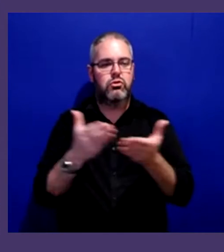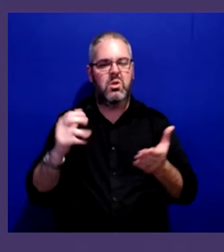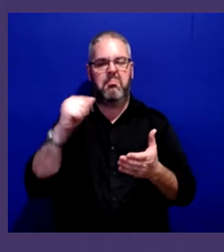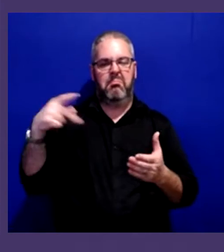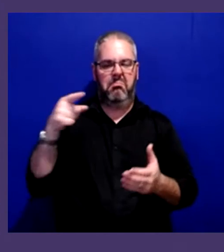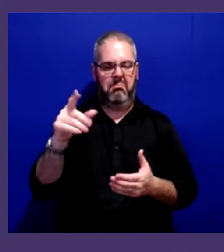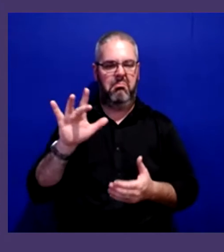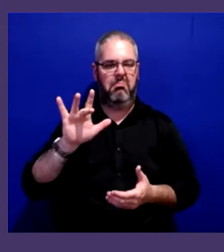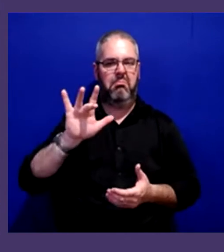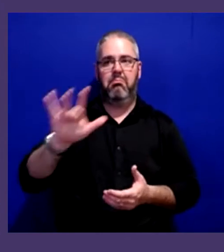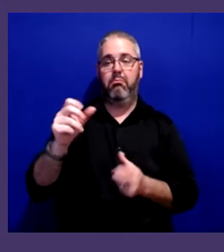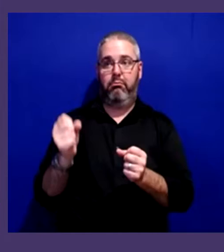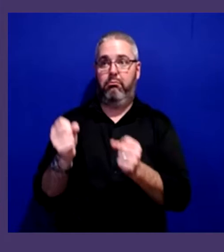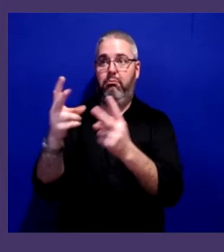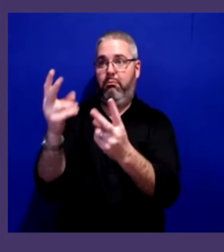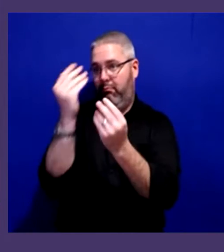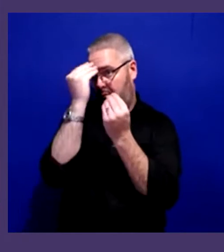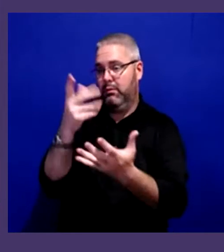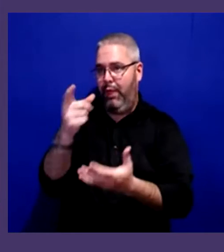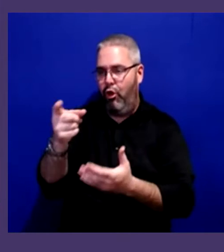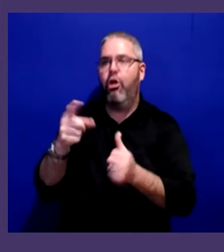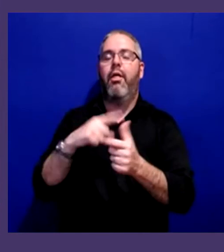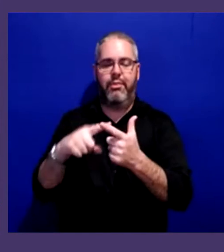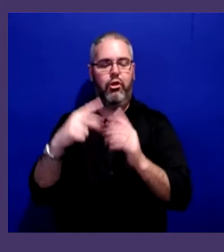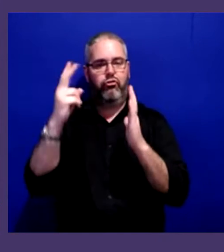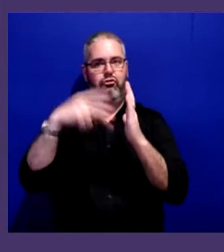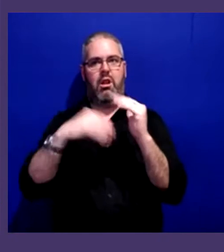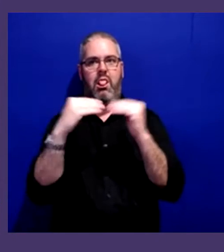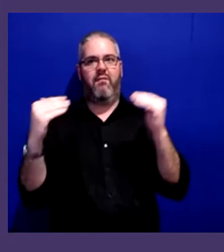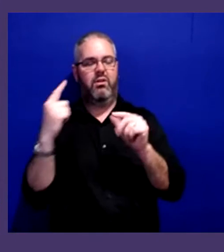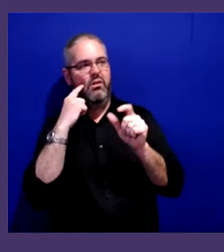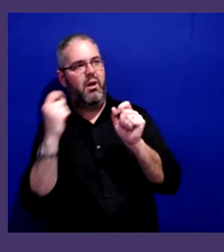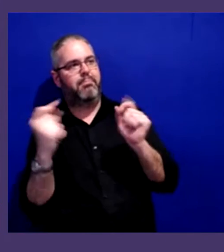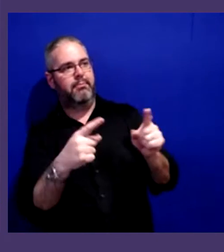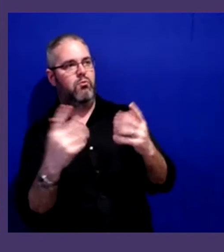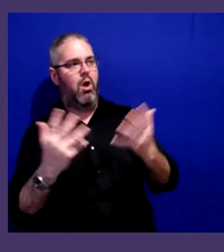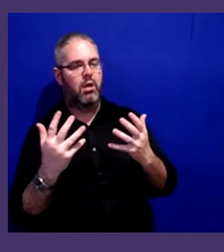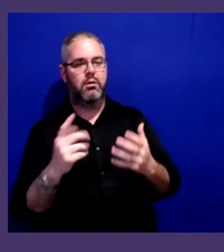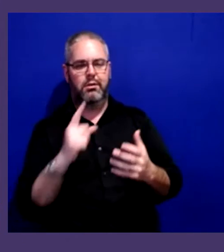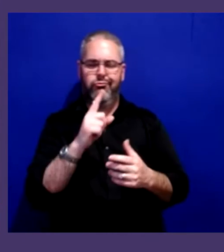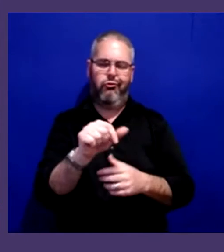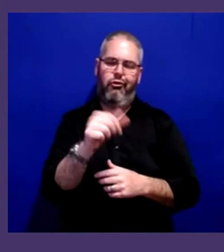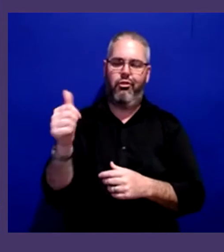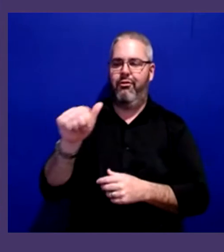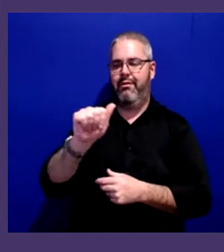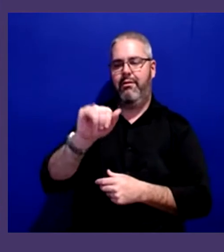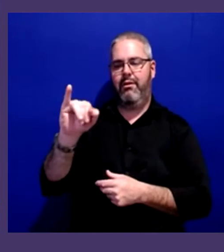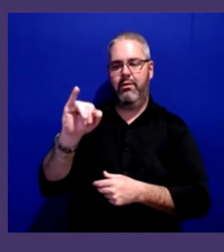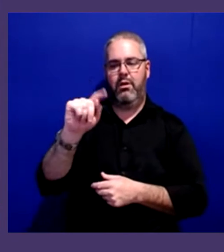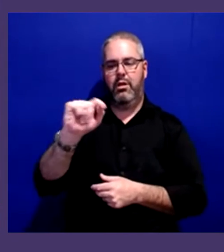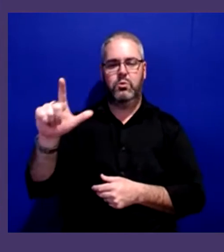and it will tell you what the reading level is. I'm sure there are plenty of other AI tools that do the same thing today.